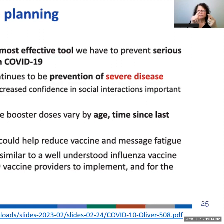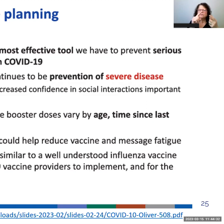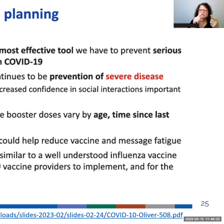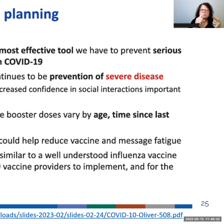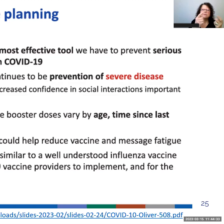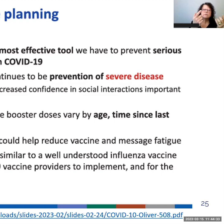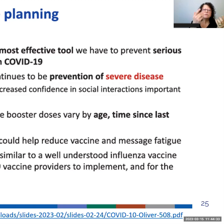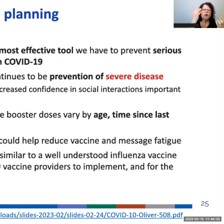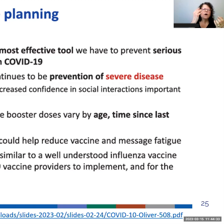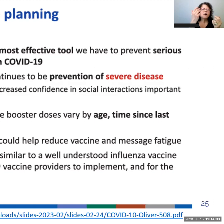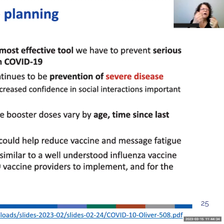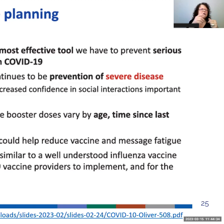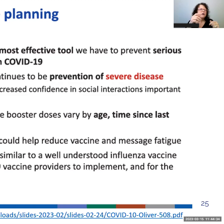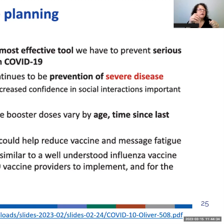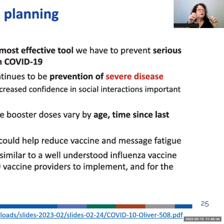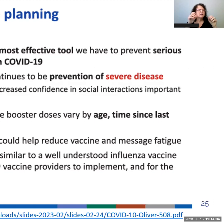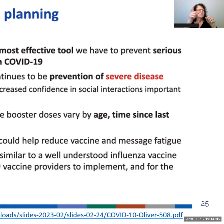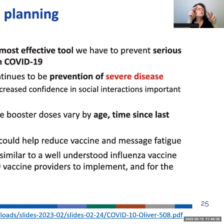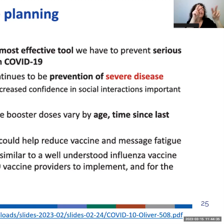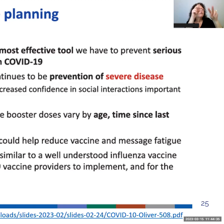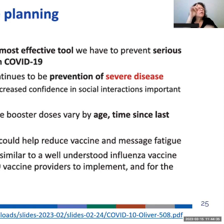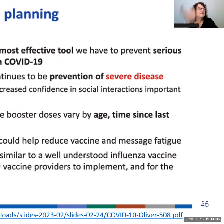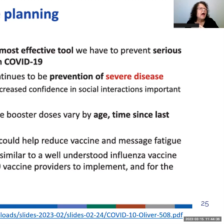So be looking for that they haven't come out for sure. But everything they've been talking